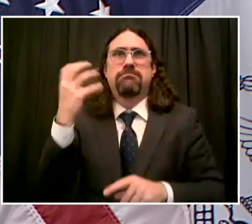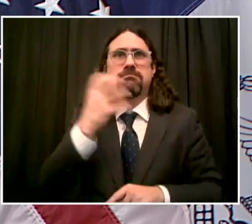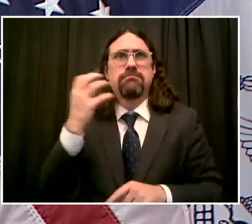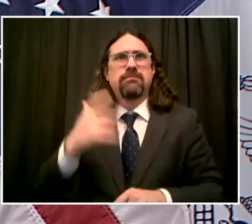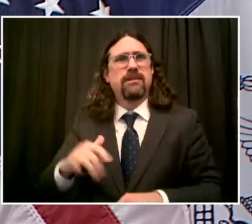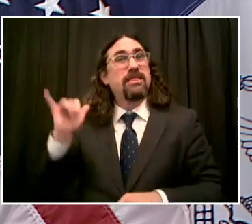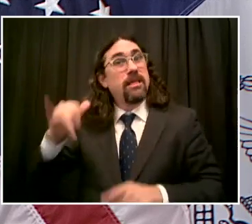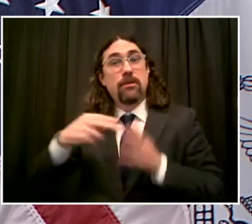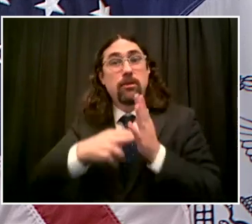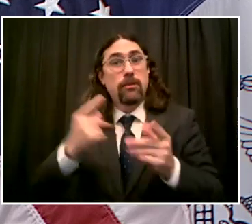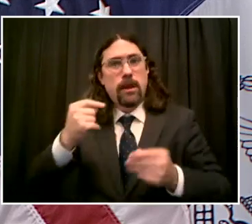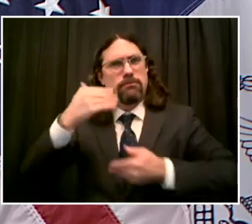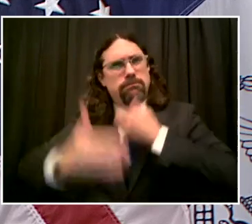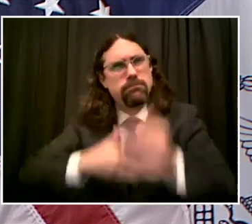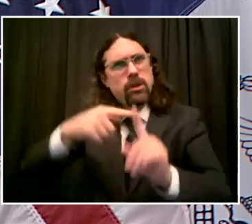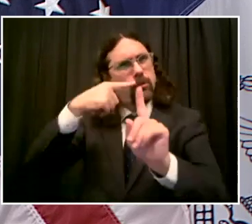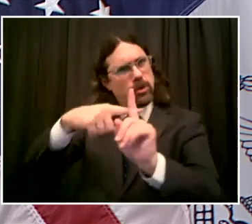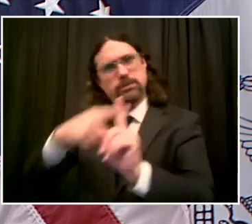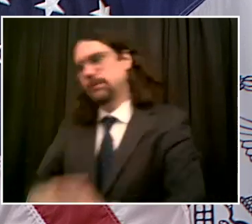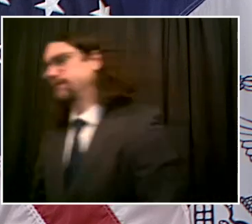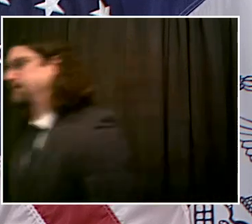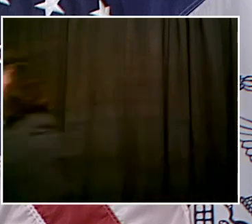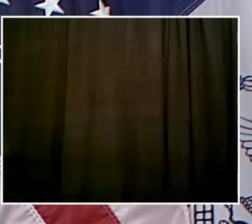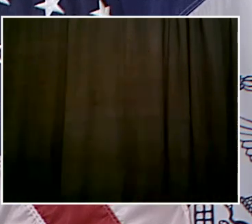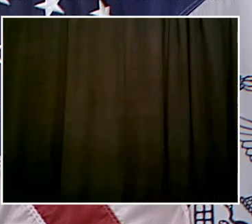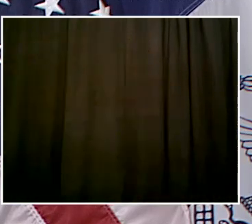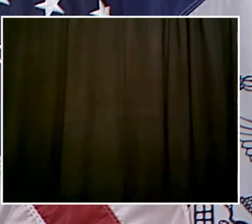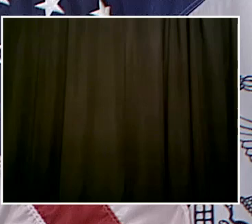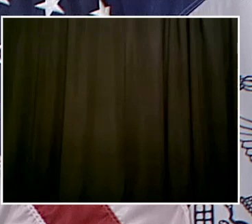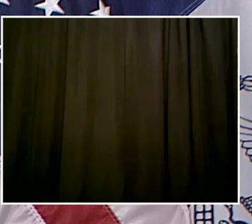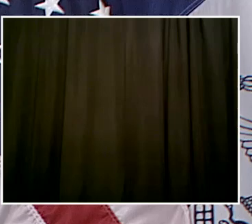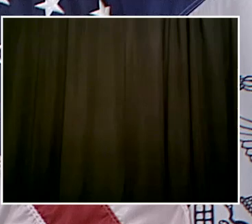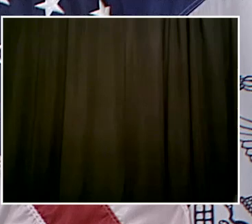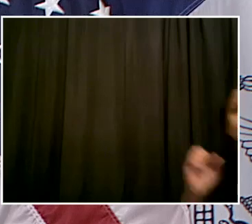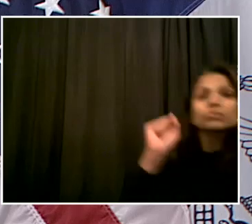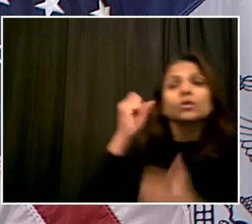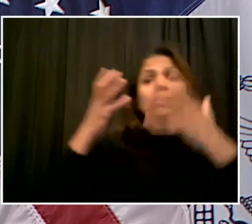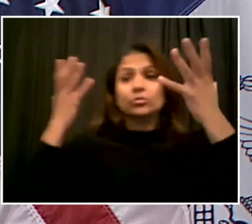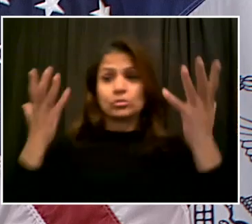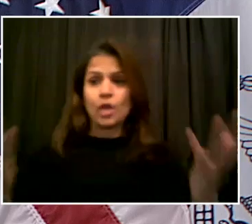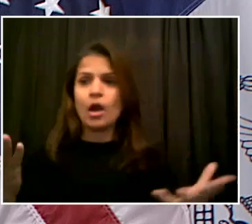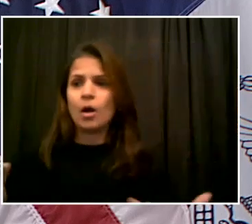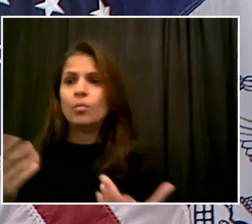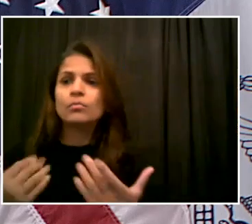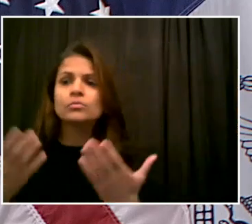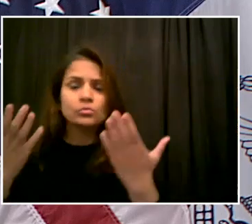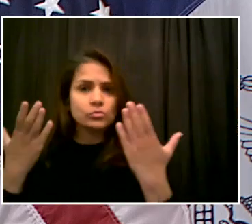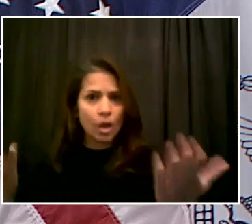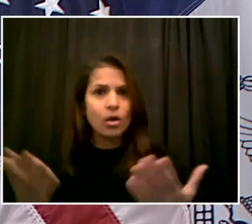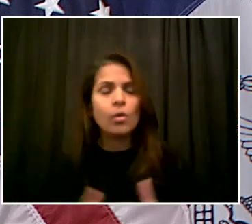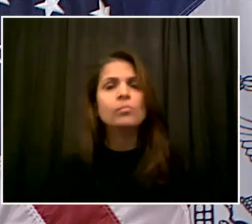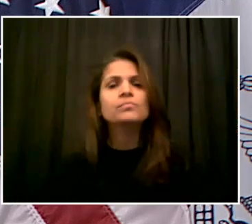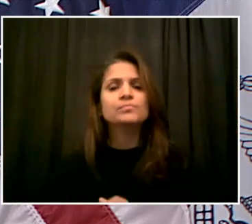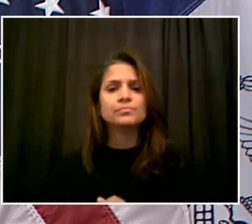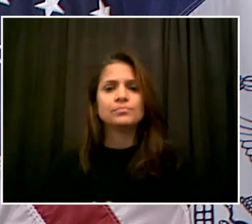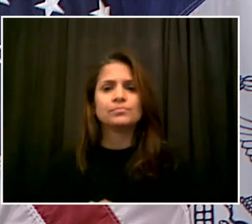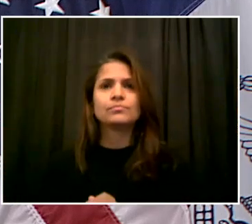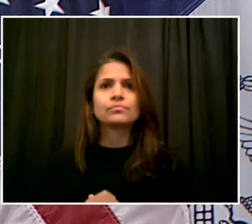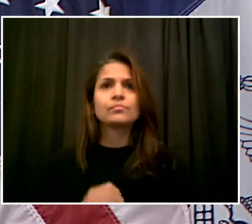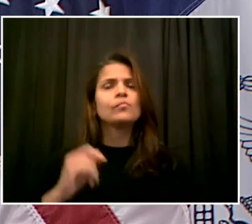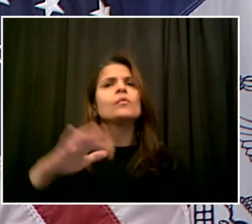DYNAMIC THA T